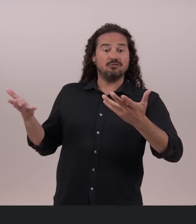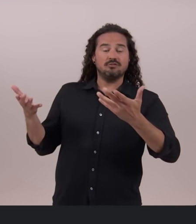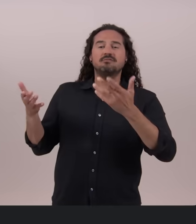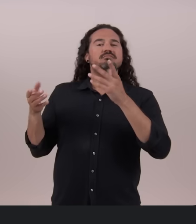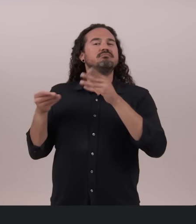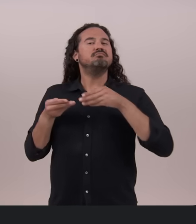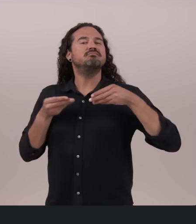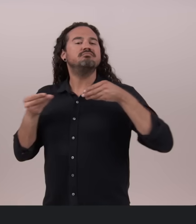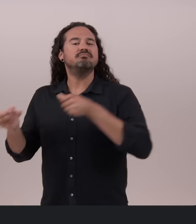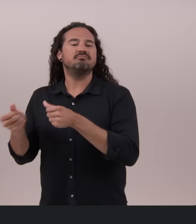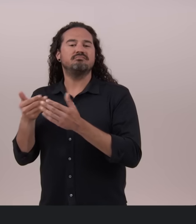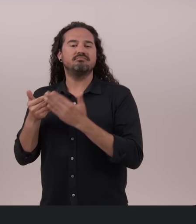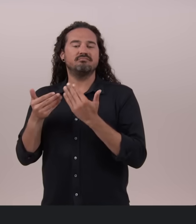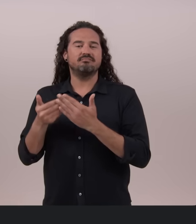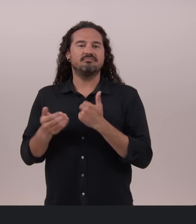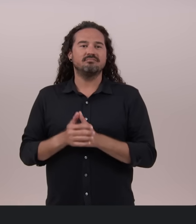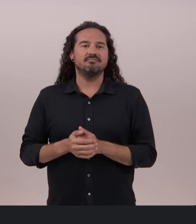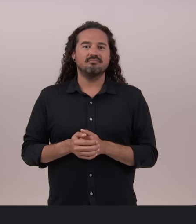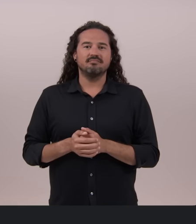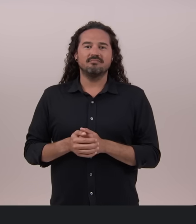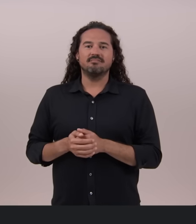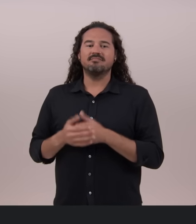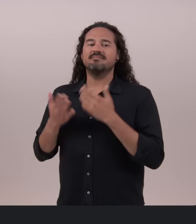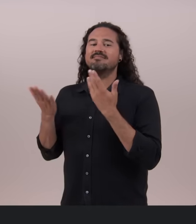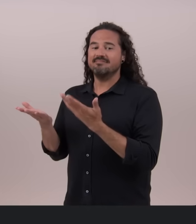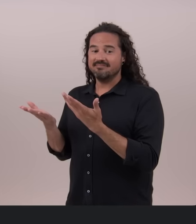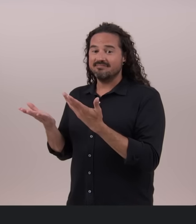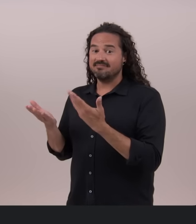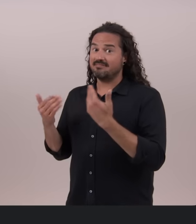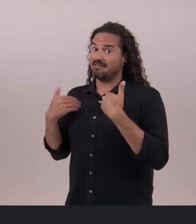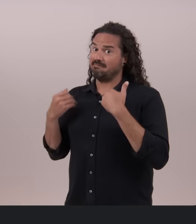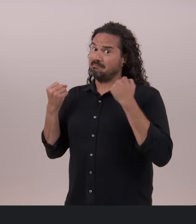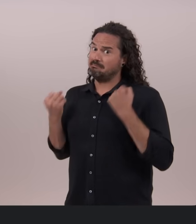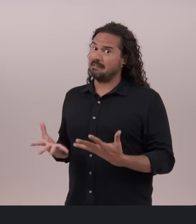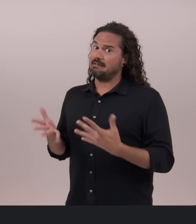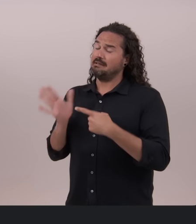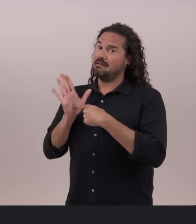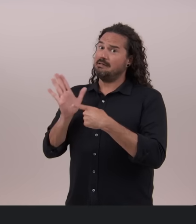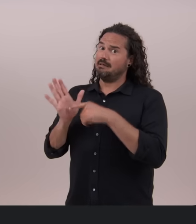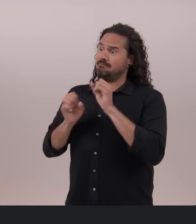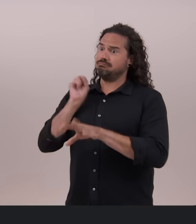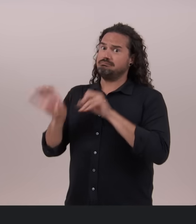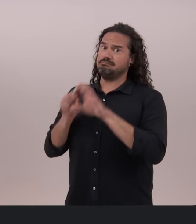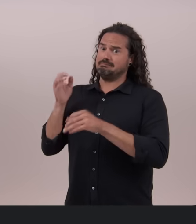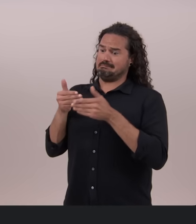Okay, we'll have a few demos in the next few minutes, but not that much time.